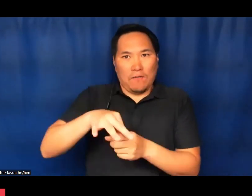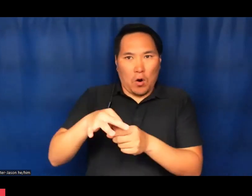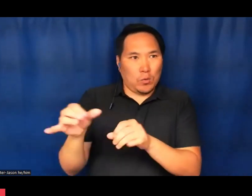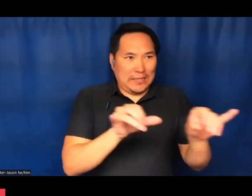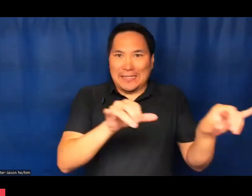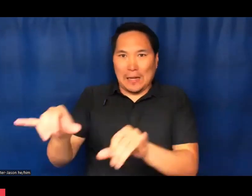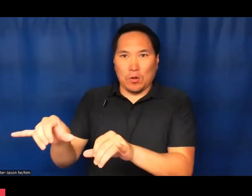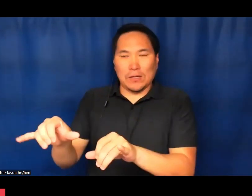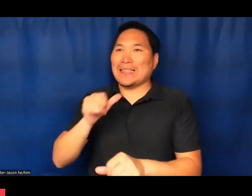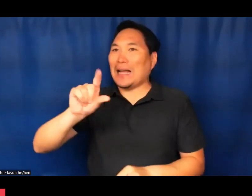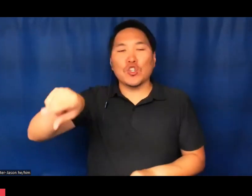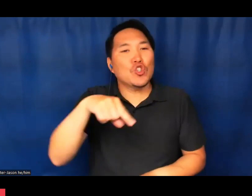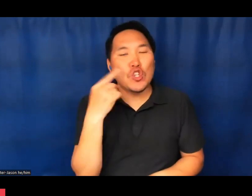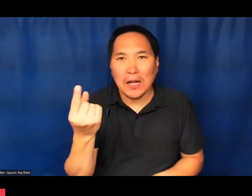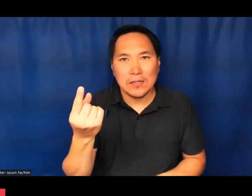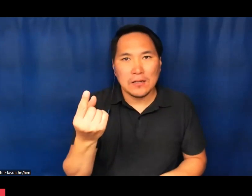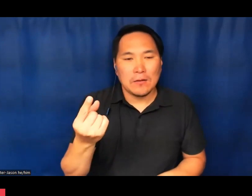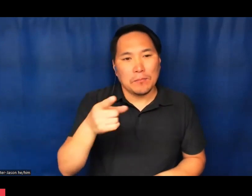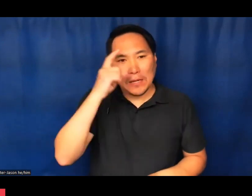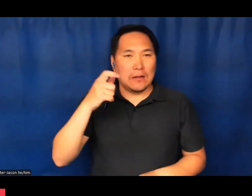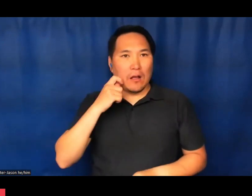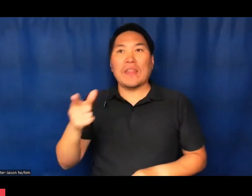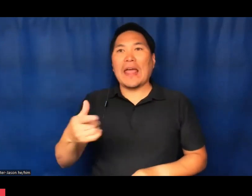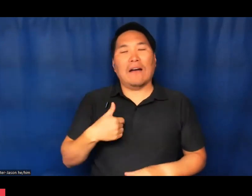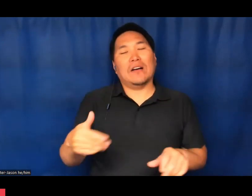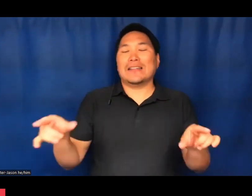It's not just their race that brings them together but they have similar voting patterns.